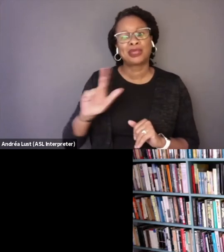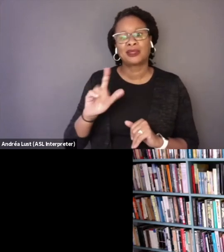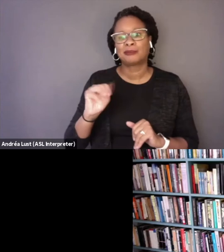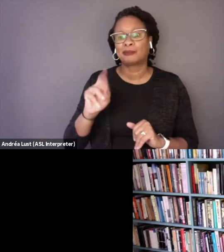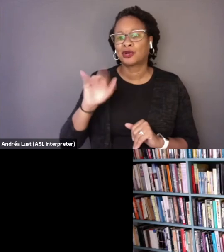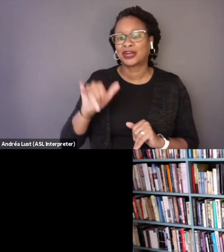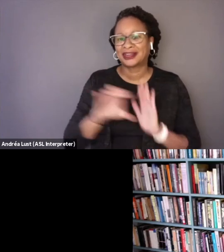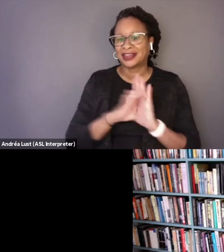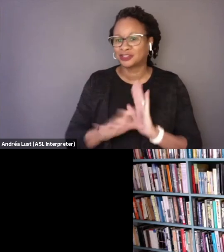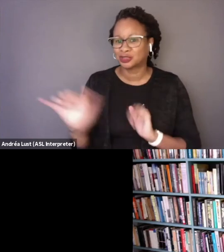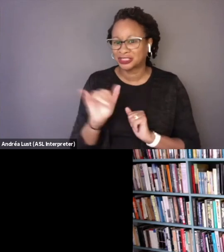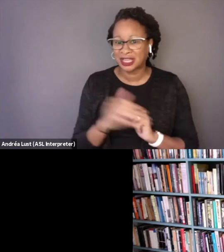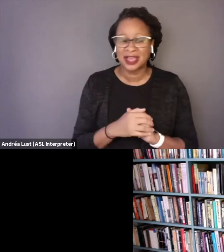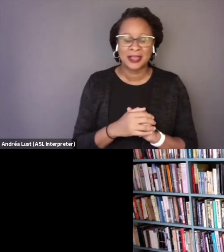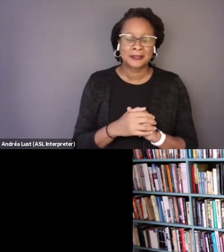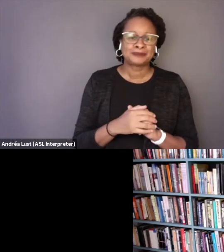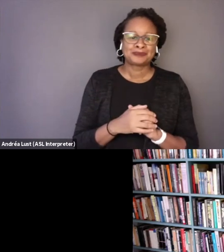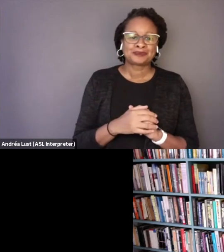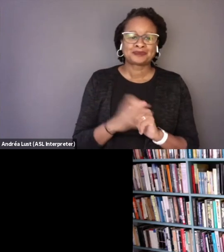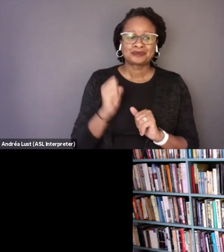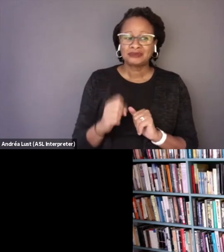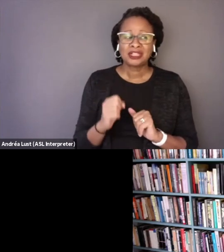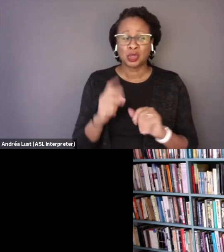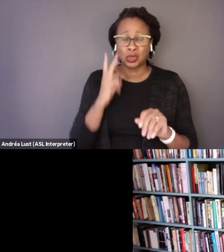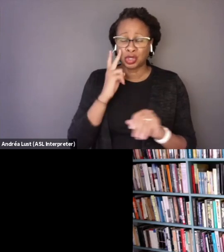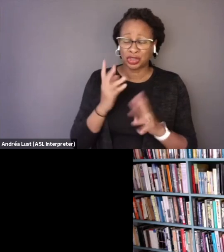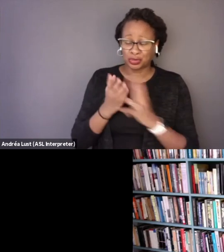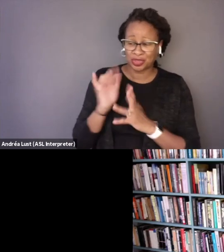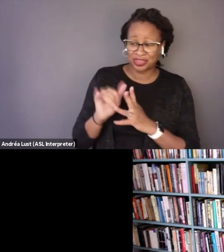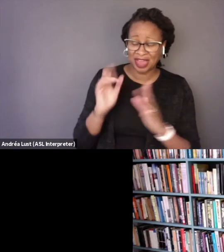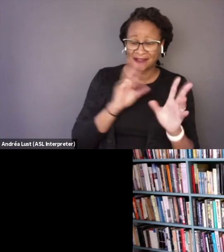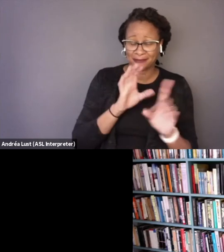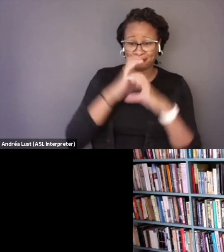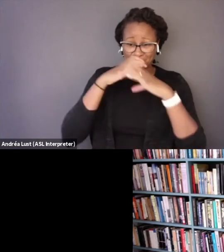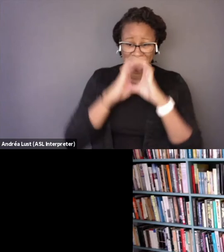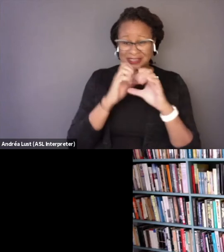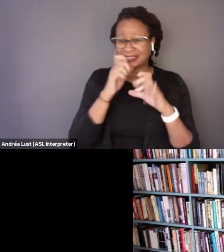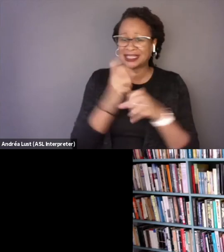to be introduced to Jacques Cousteau through that prism doesn't necessarily get to some of the more complex elements